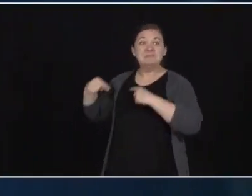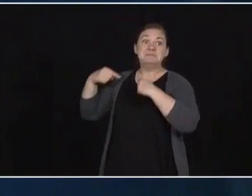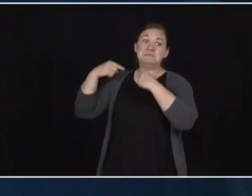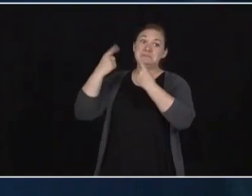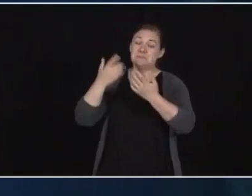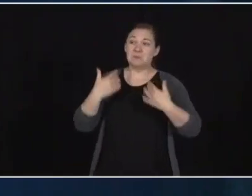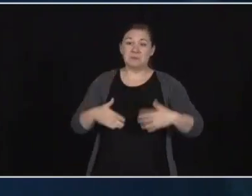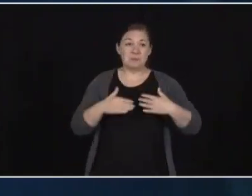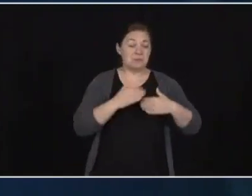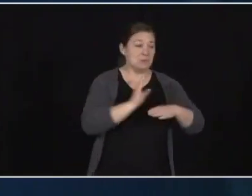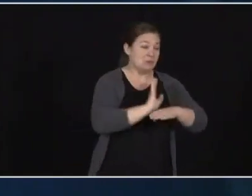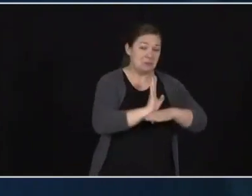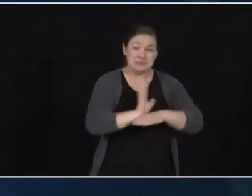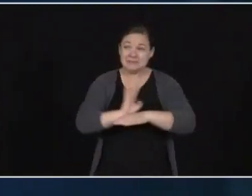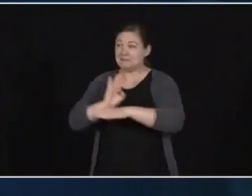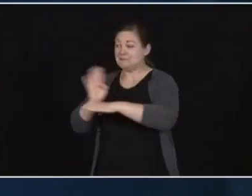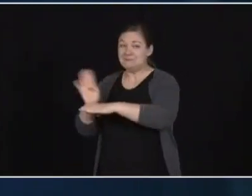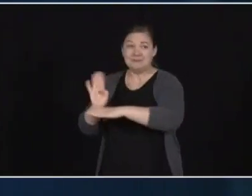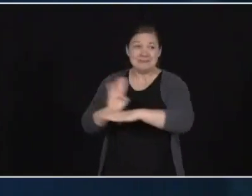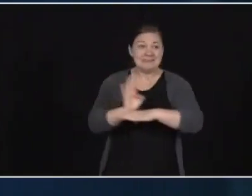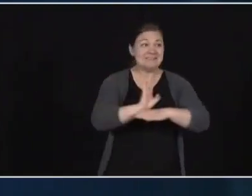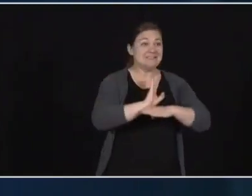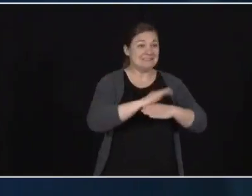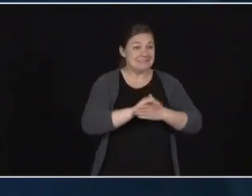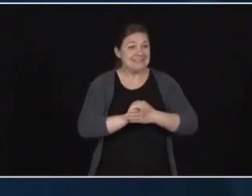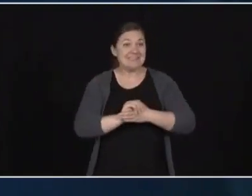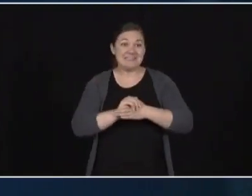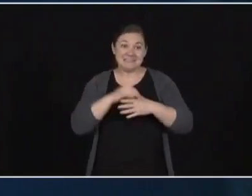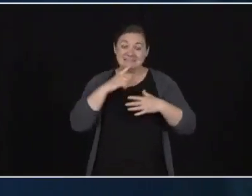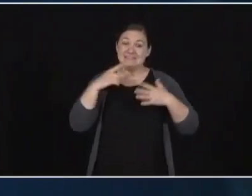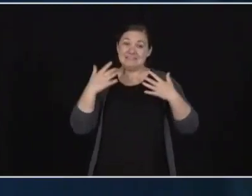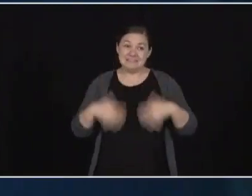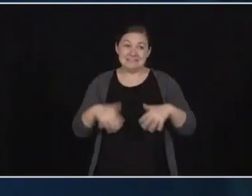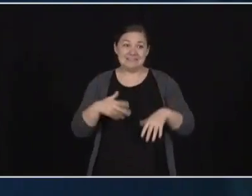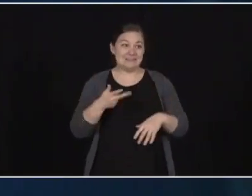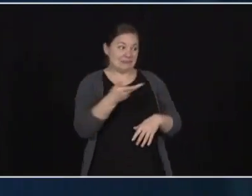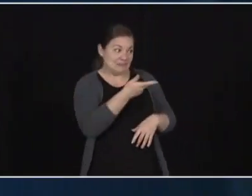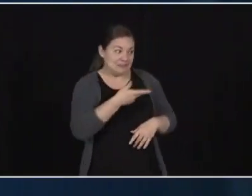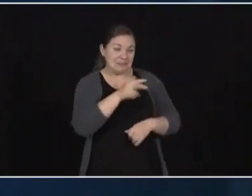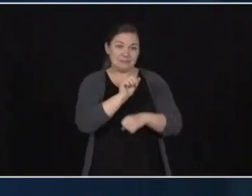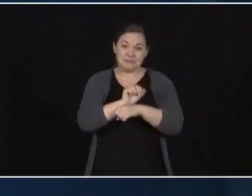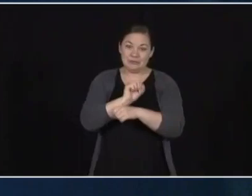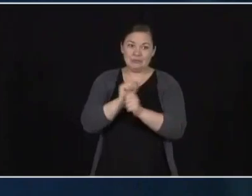Thank you for letting me be here. It is been a very busy couple of weeks and I have